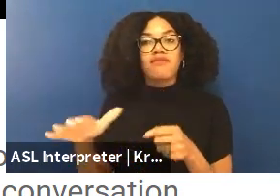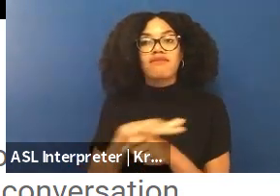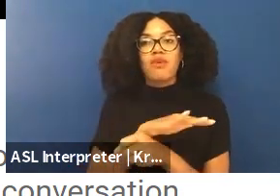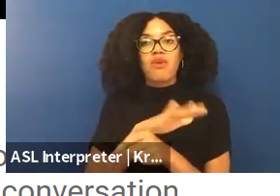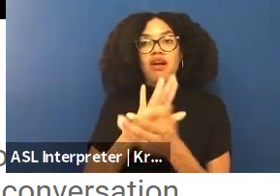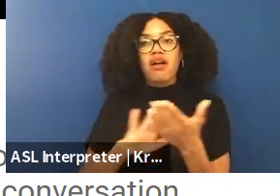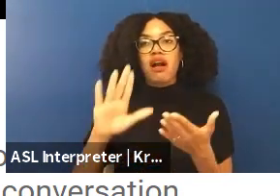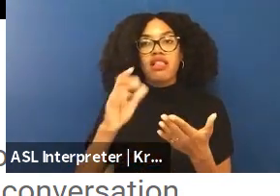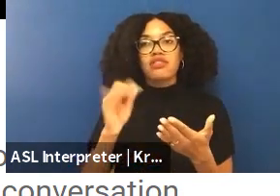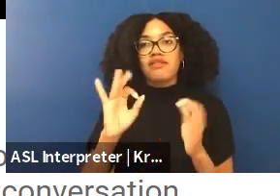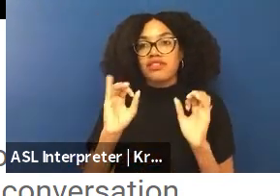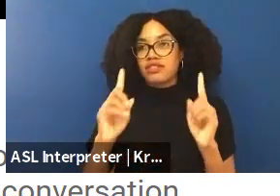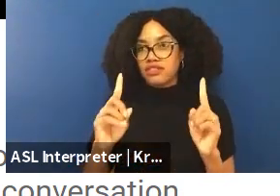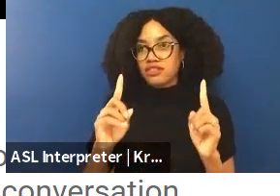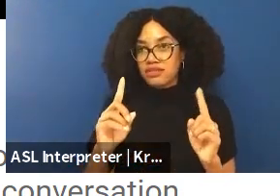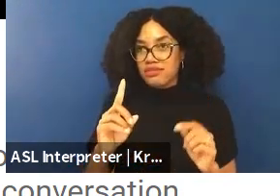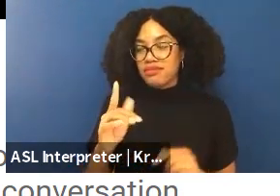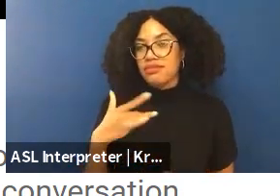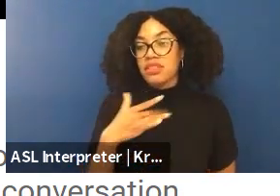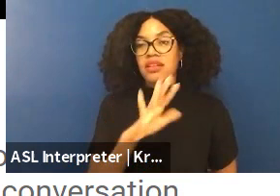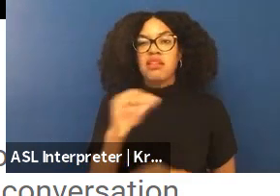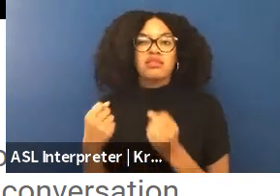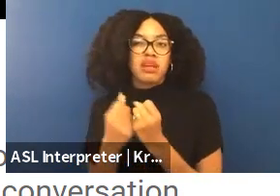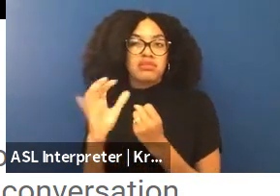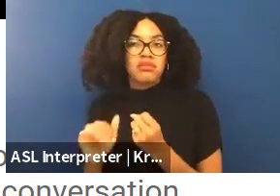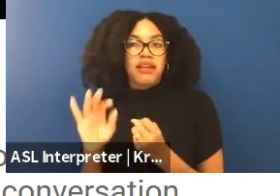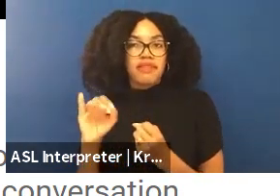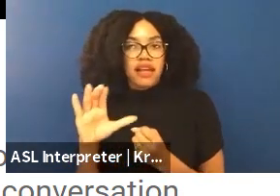and it was a sponsor thing with faculty introducing me and that kind of thing,